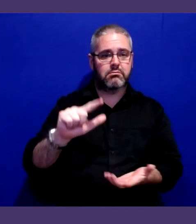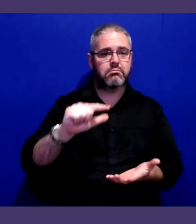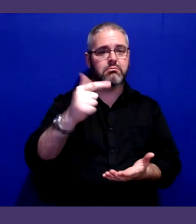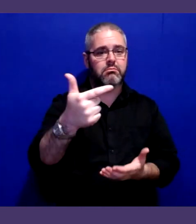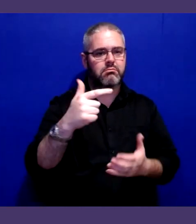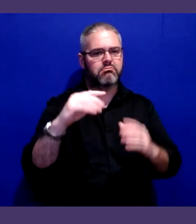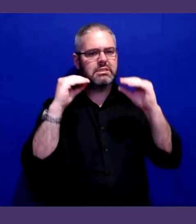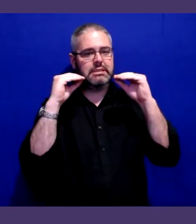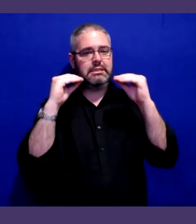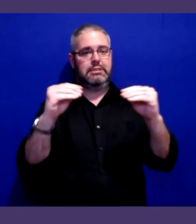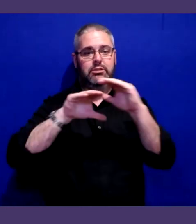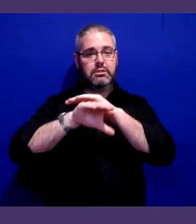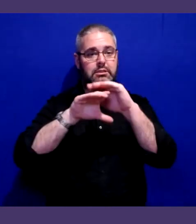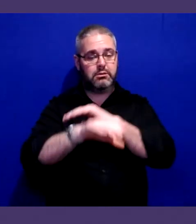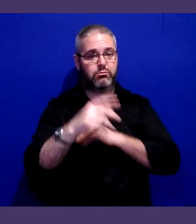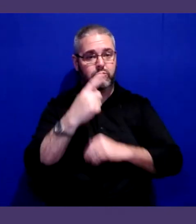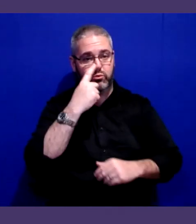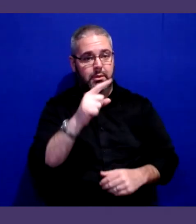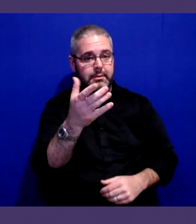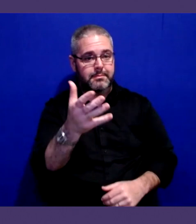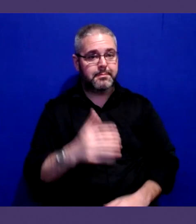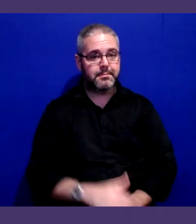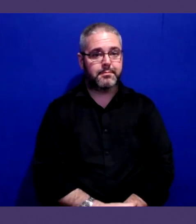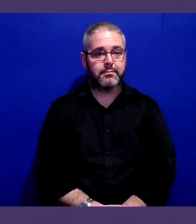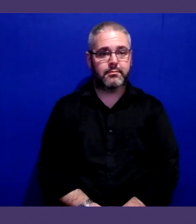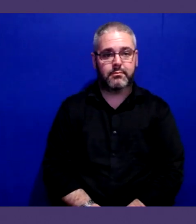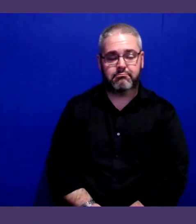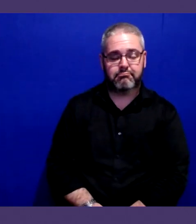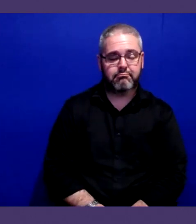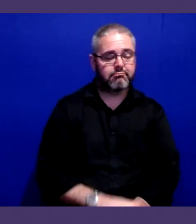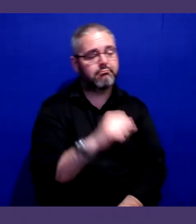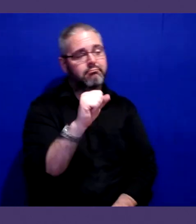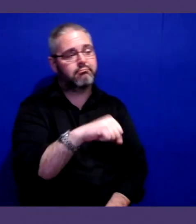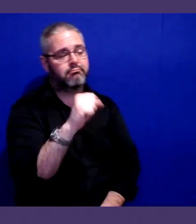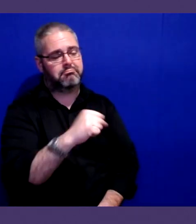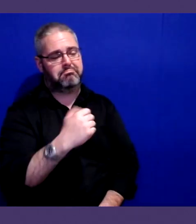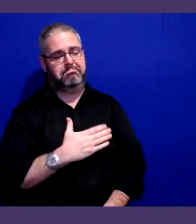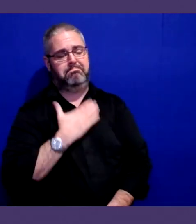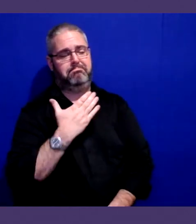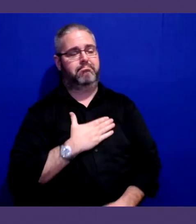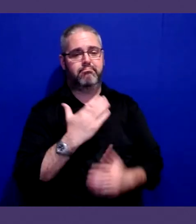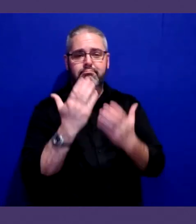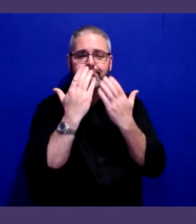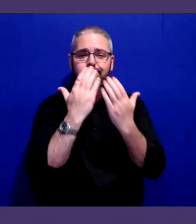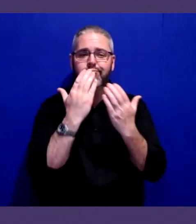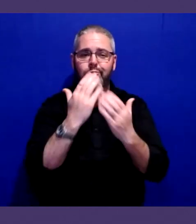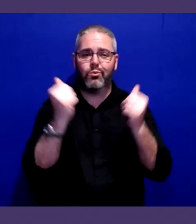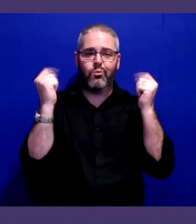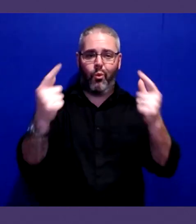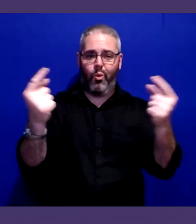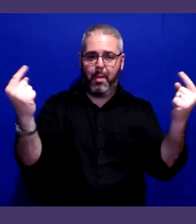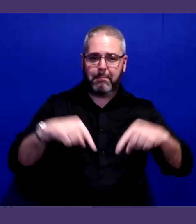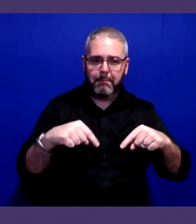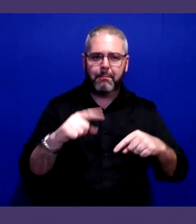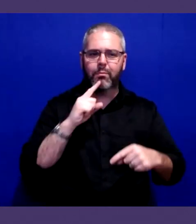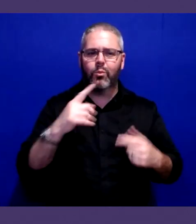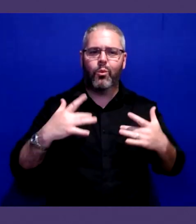Kate Sonka: Yes. Happy to. Thank you everyone for joining us today. I'm thrilled to be here among such great people.